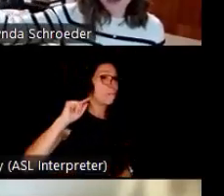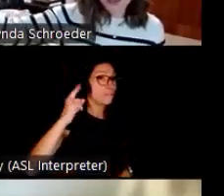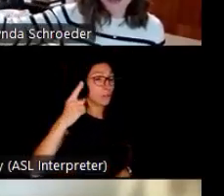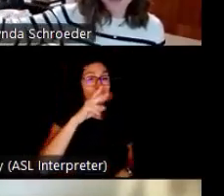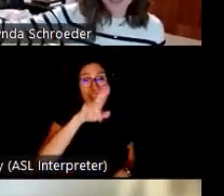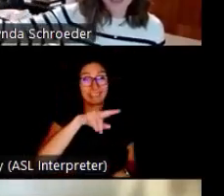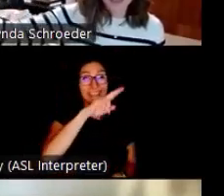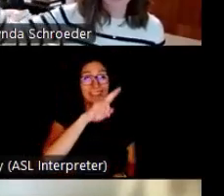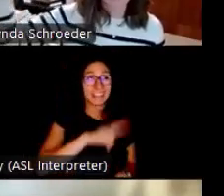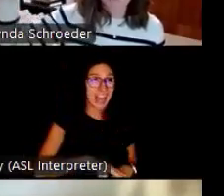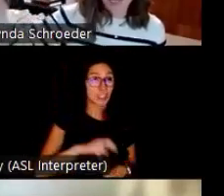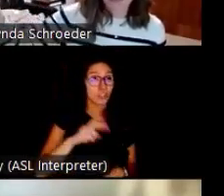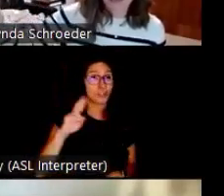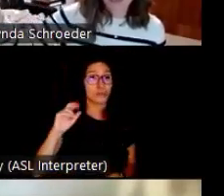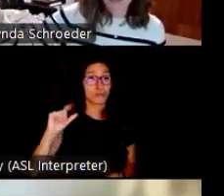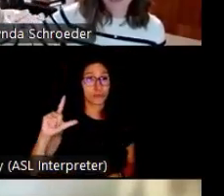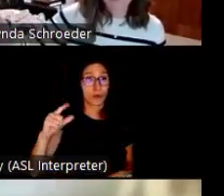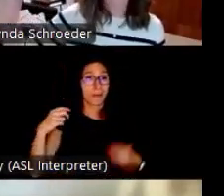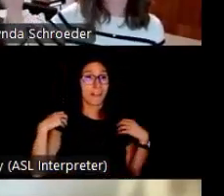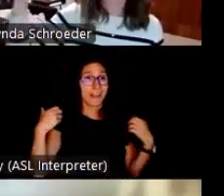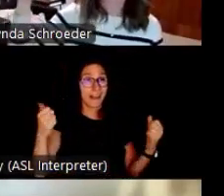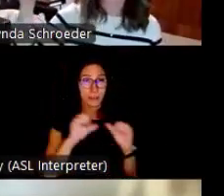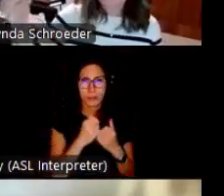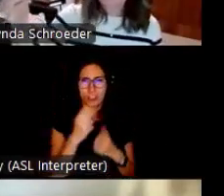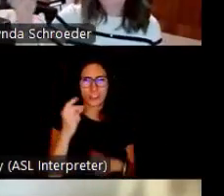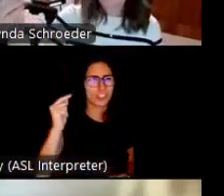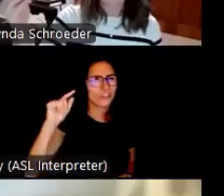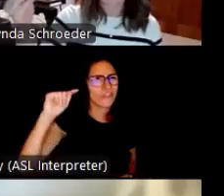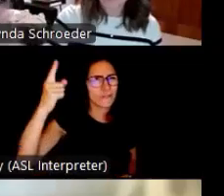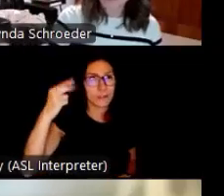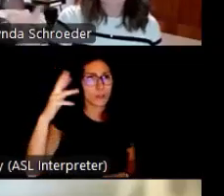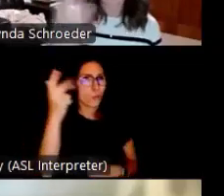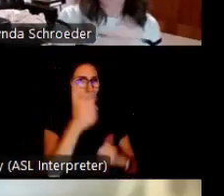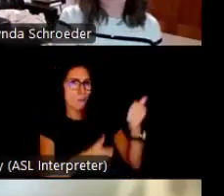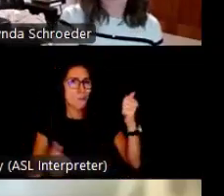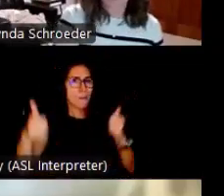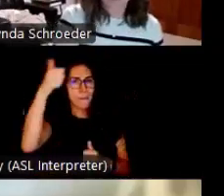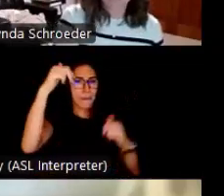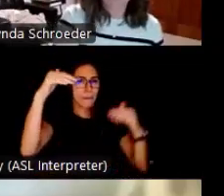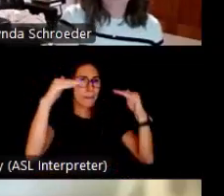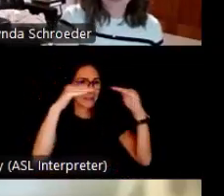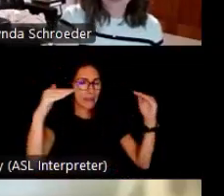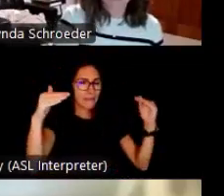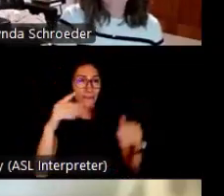Association and make that relationship, because they already have partners in every state.